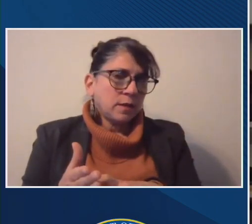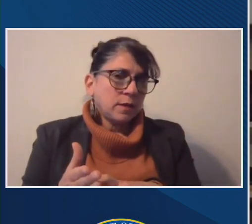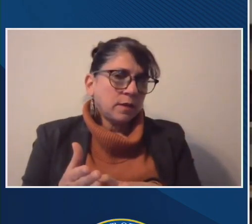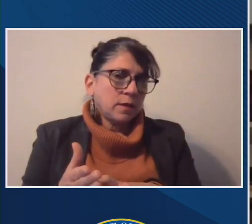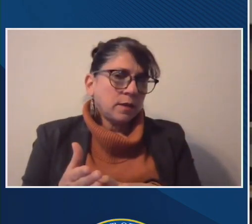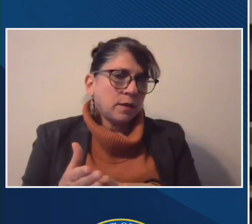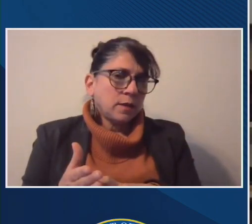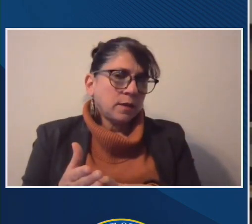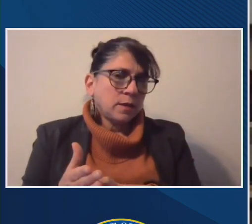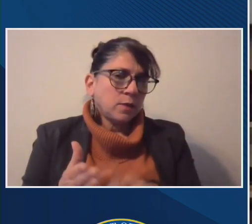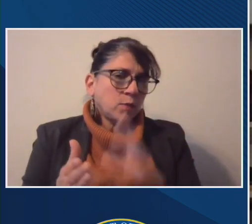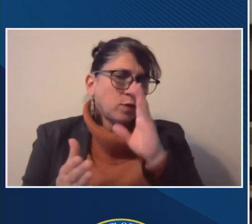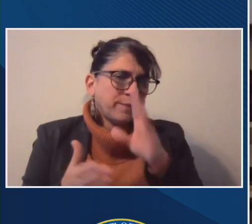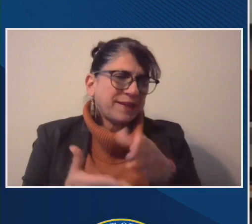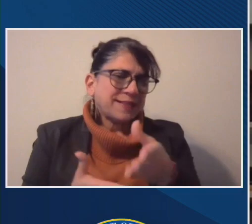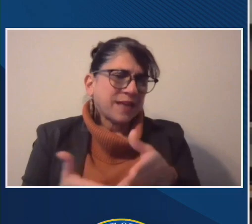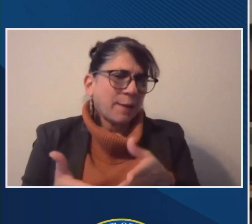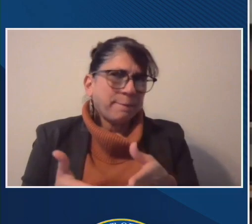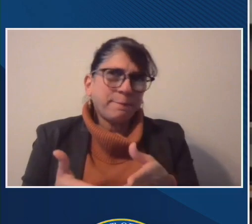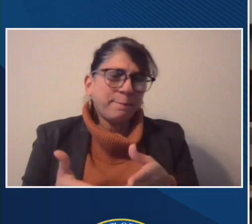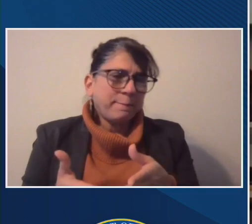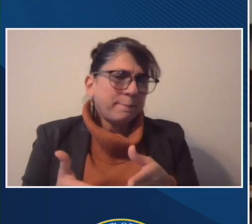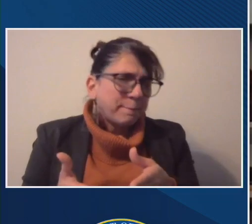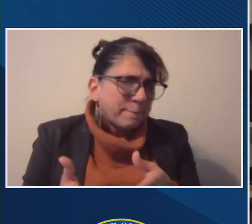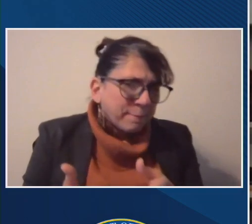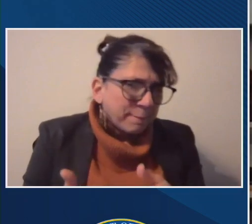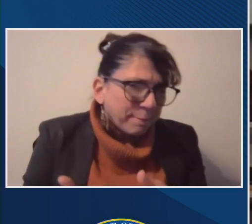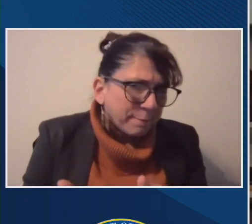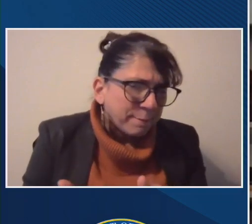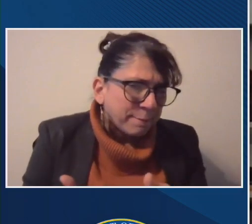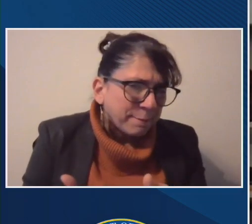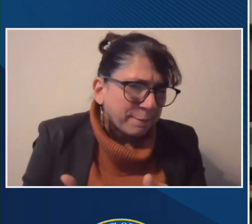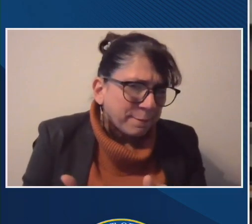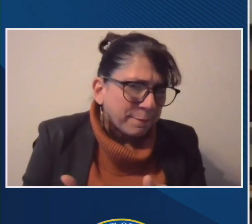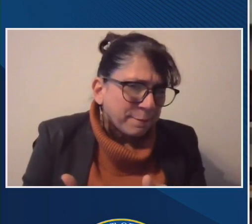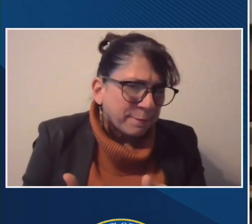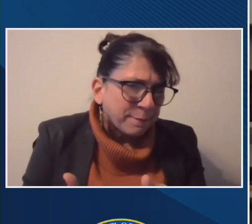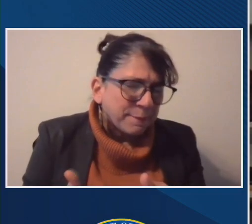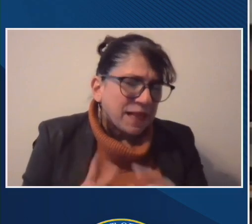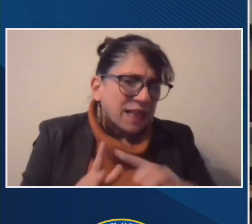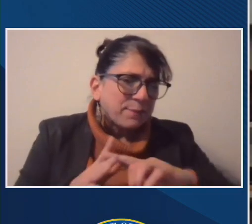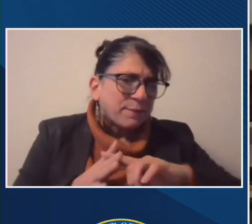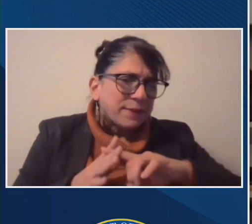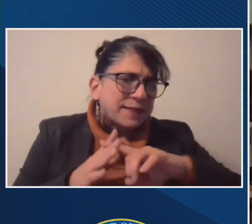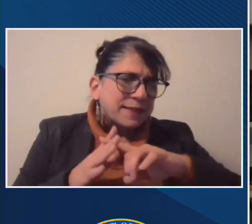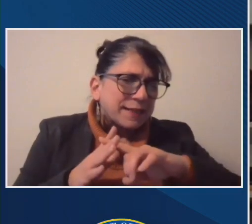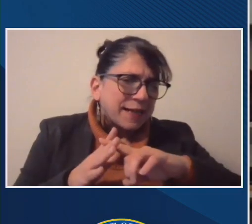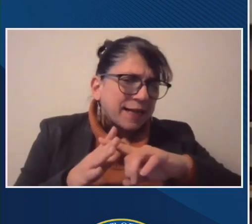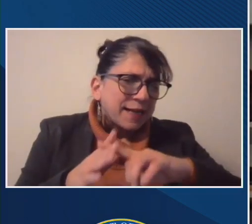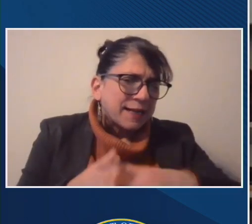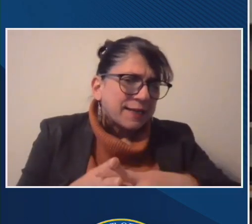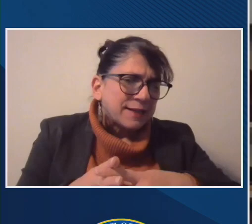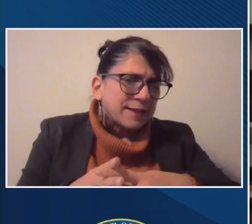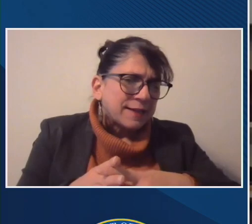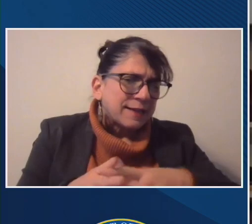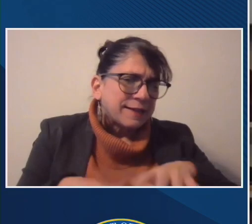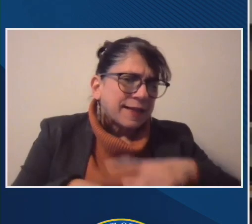implementation. Let's say, would take some time to bring this up and there might be some level of complexity in doing this.